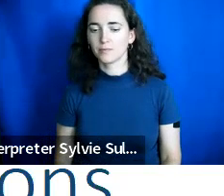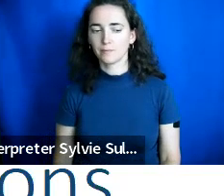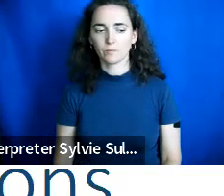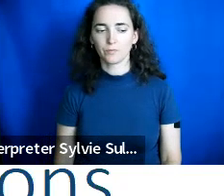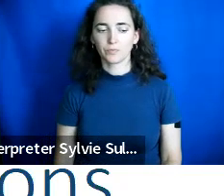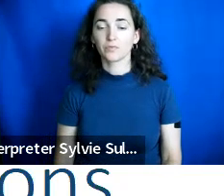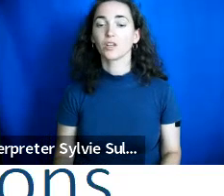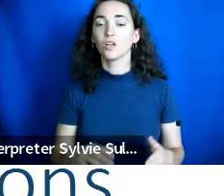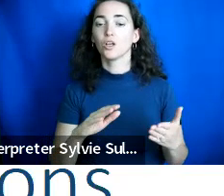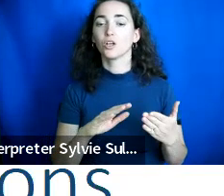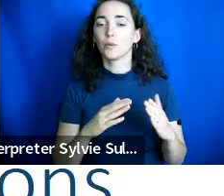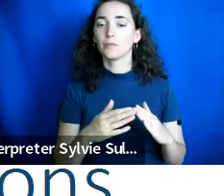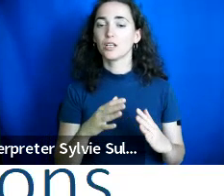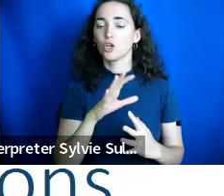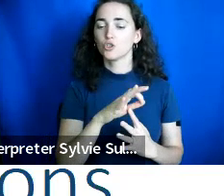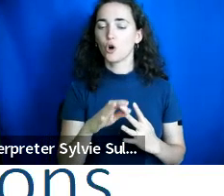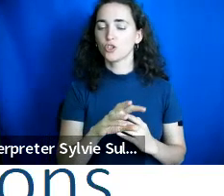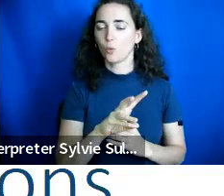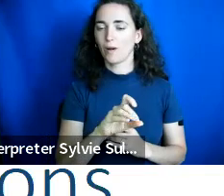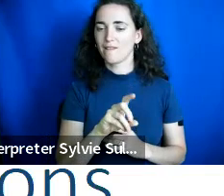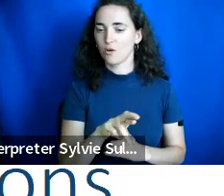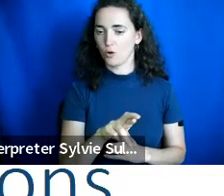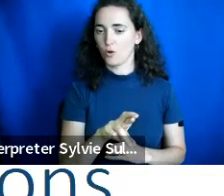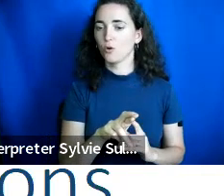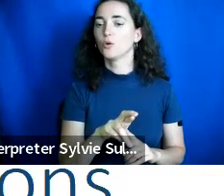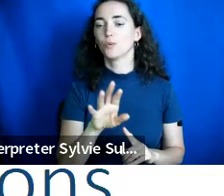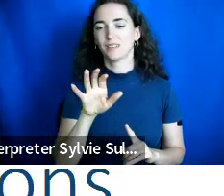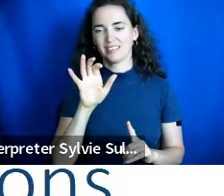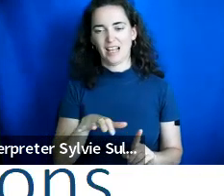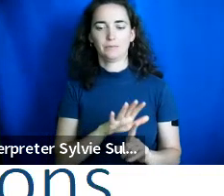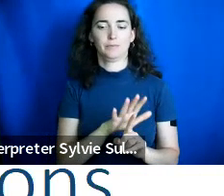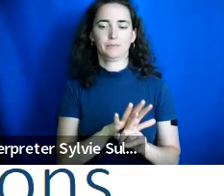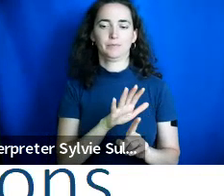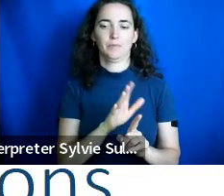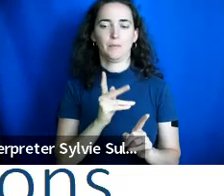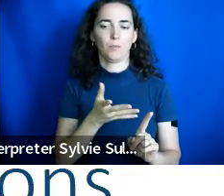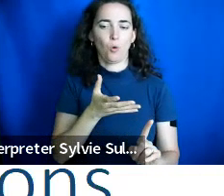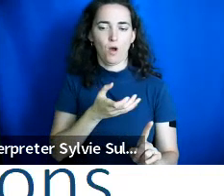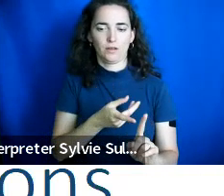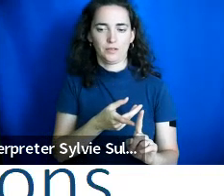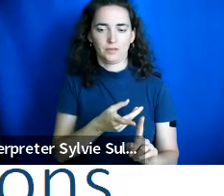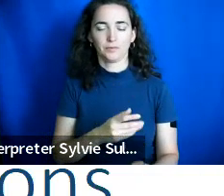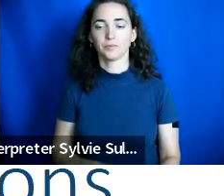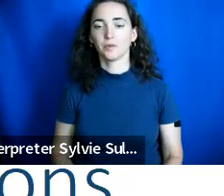And community choices. Right? right it is. It is what people want to get the most. I I do.